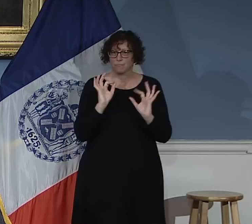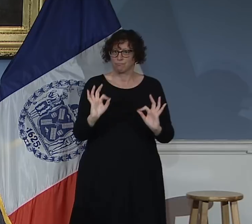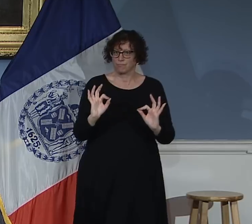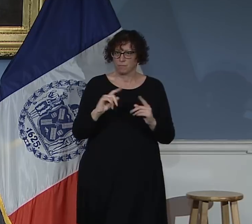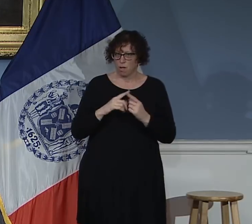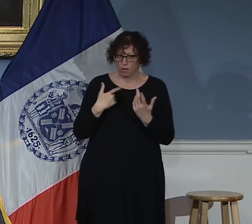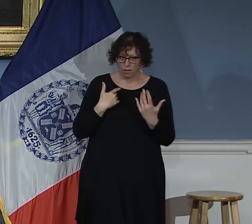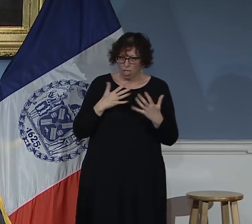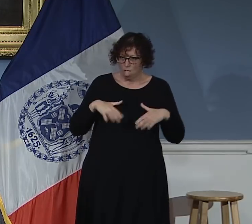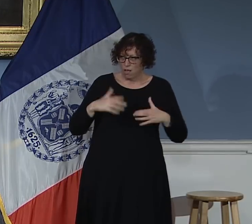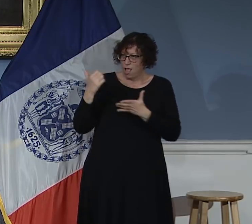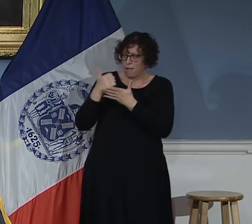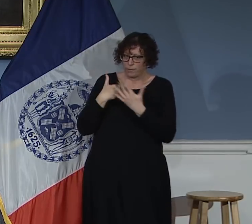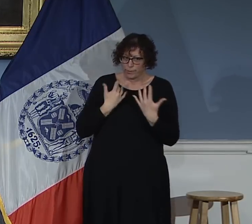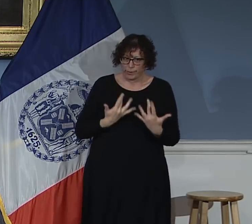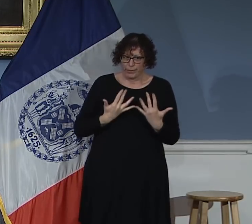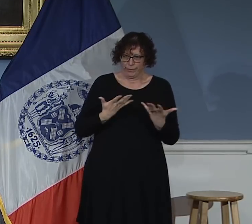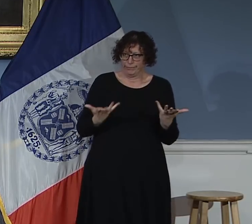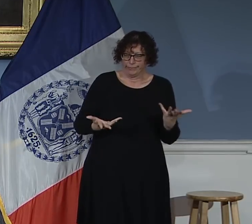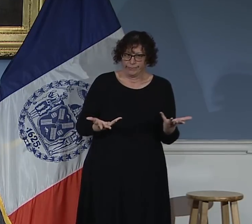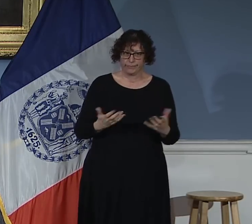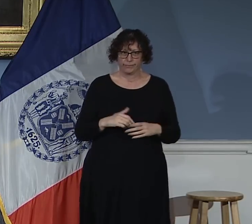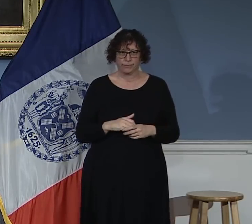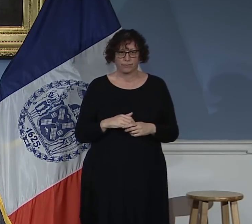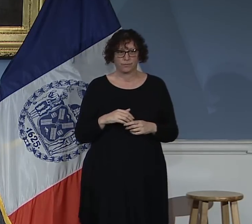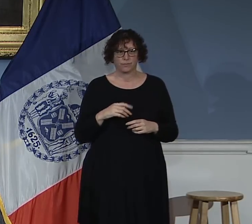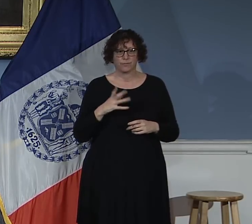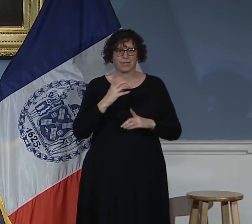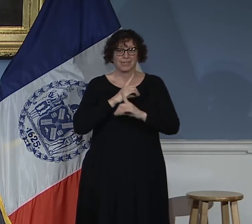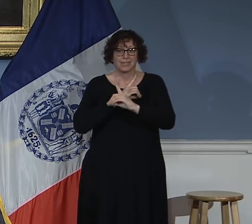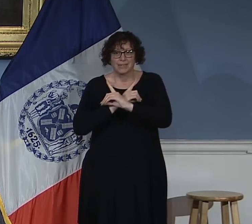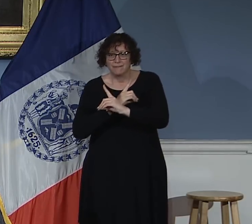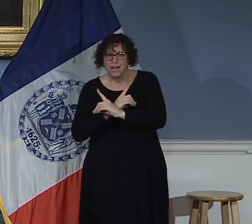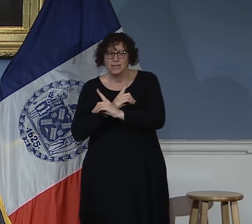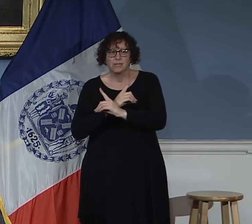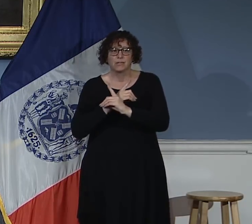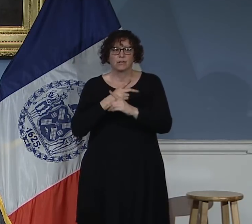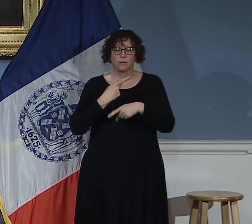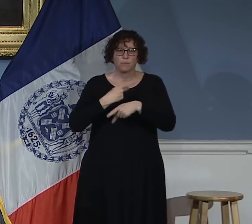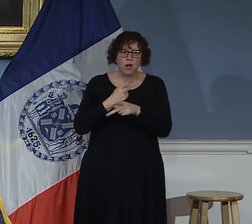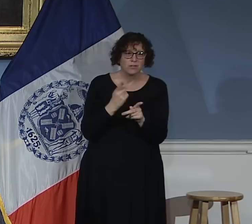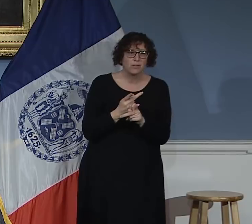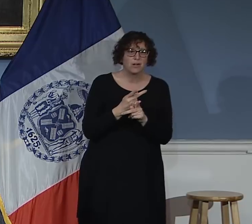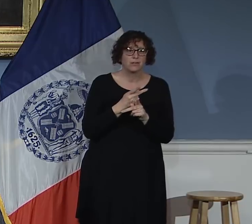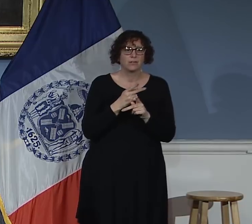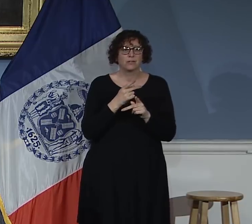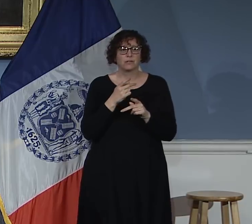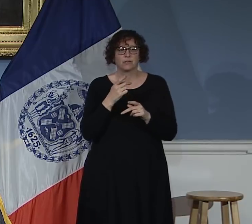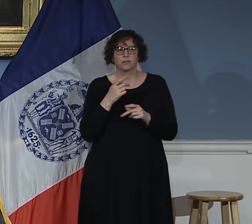ELEMENTS OF OUR MILITARY BEING MOBILIZED IMMEDIALTEY UWOL D MAKE ALL THE DIFFERENCE. IF WH ITTHE DEFENSE